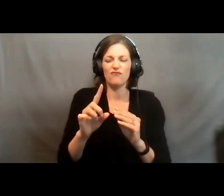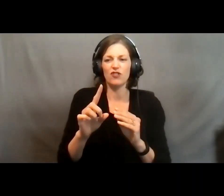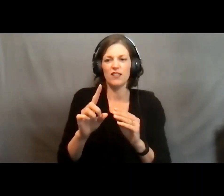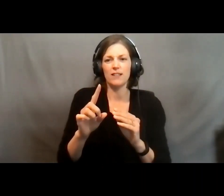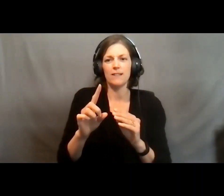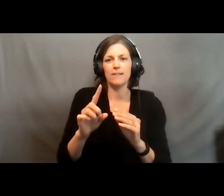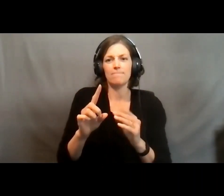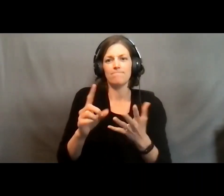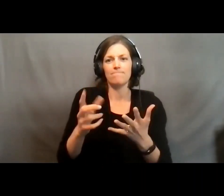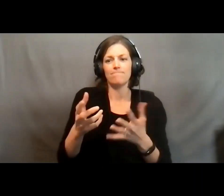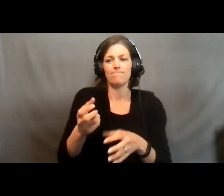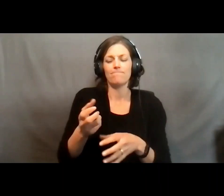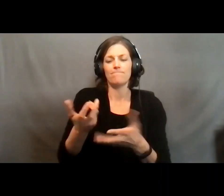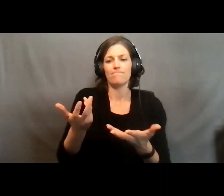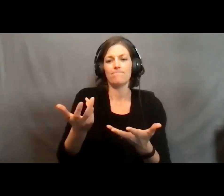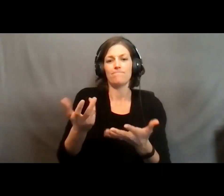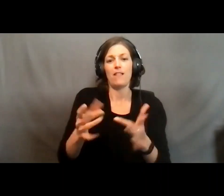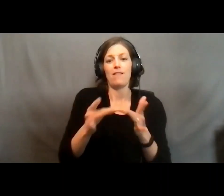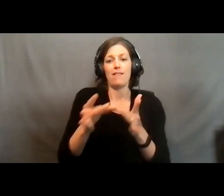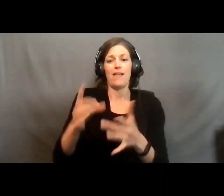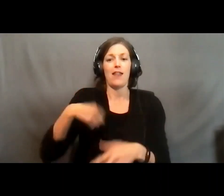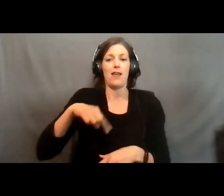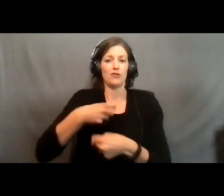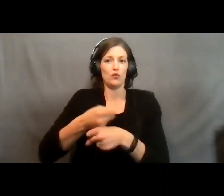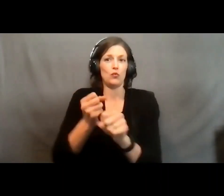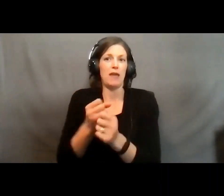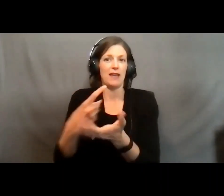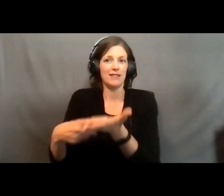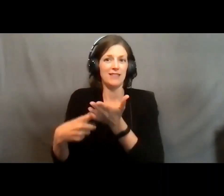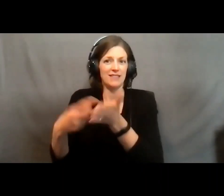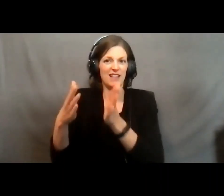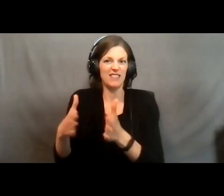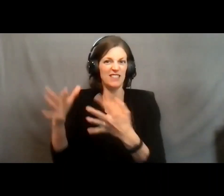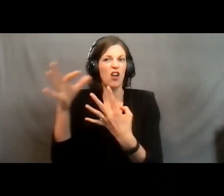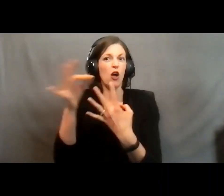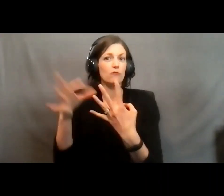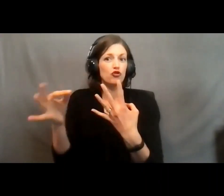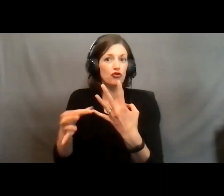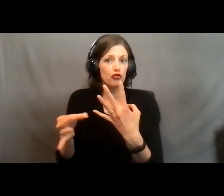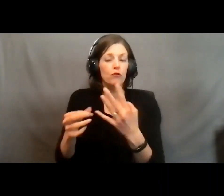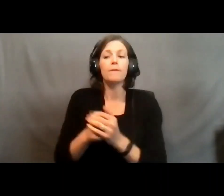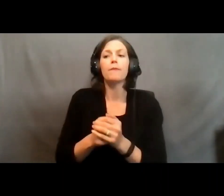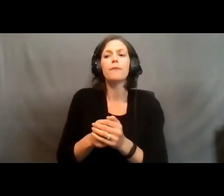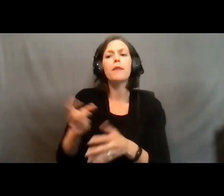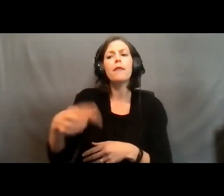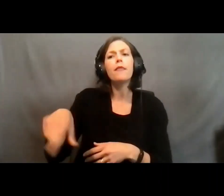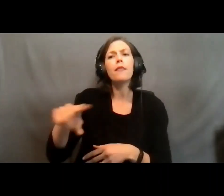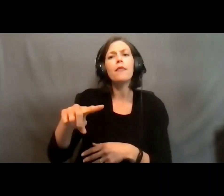optional. Discussants are aiming 13:35:14 to be the voice of the attendee